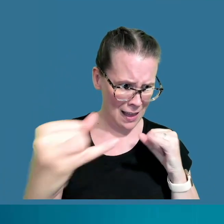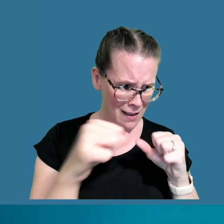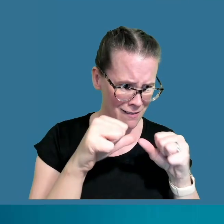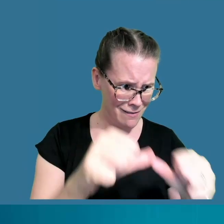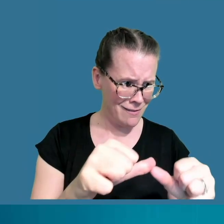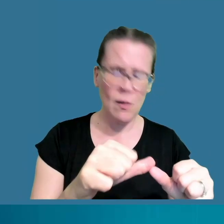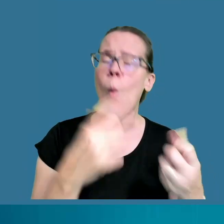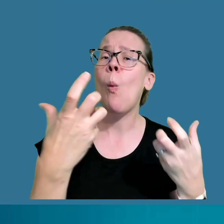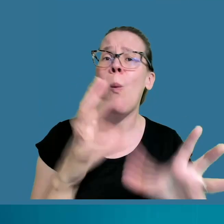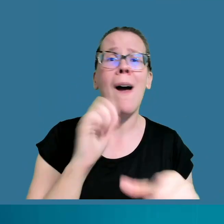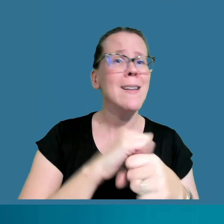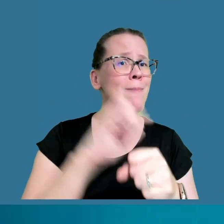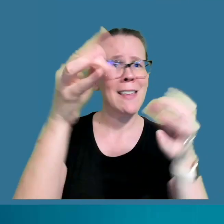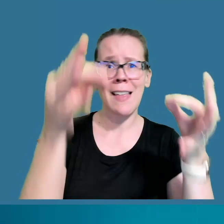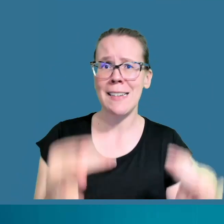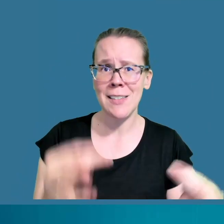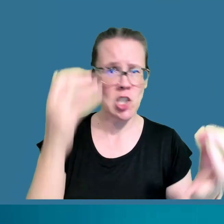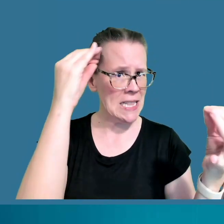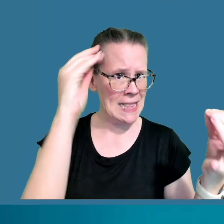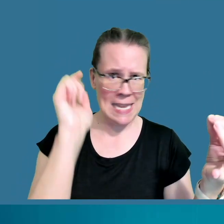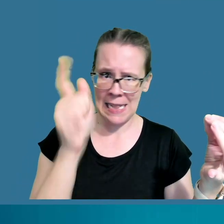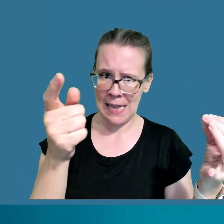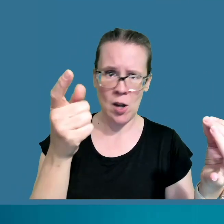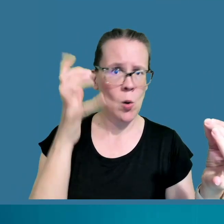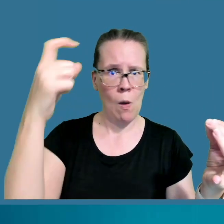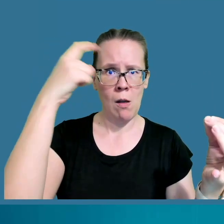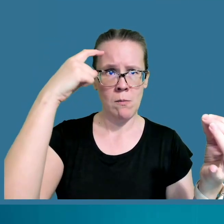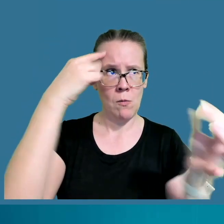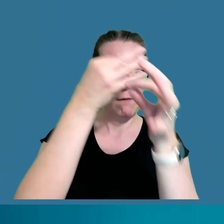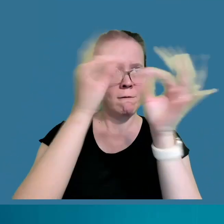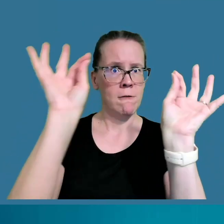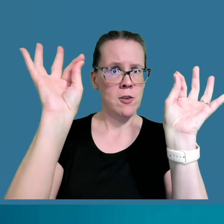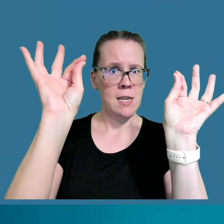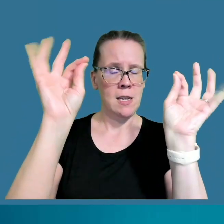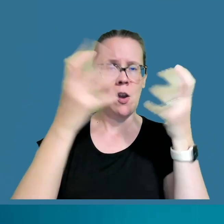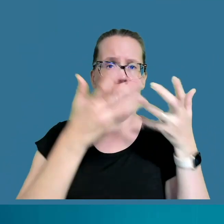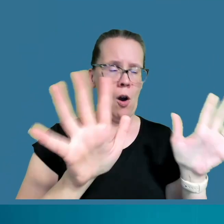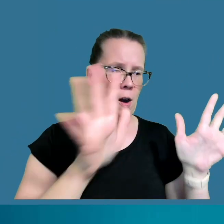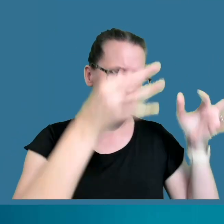to think about "is this the stitching line that I'm supposed to extend into the seam allowance,